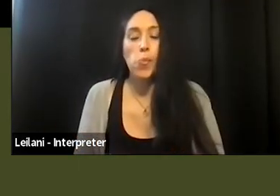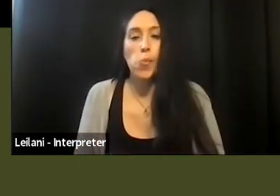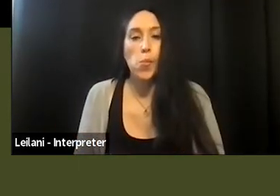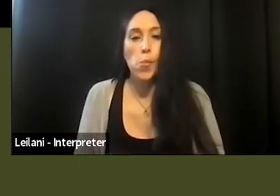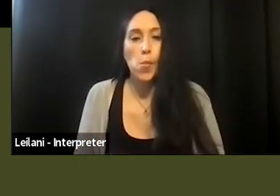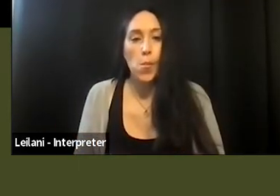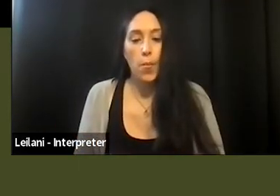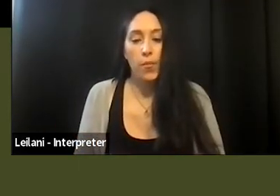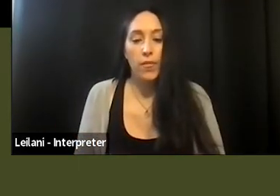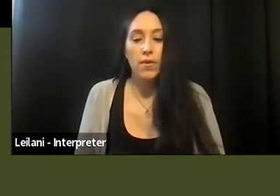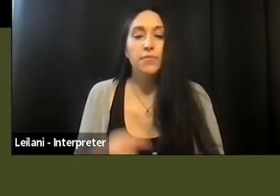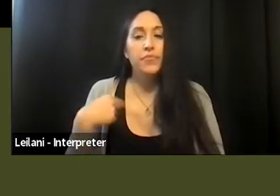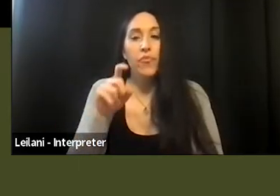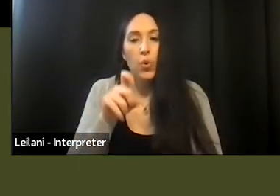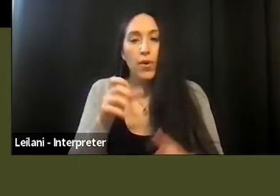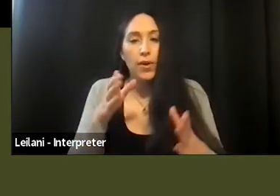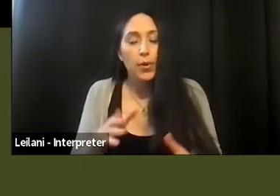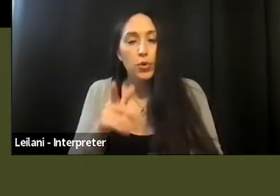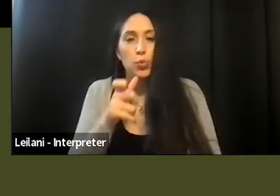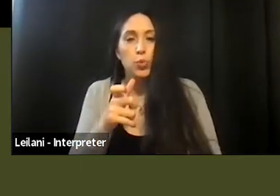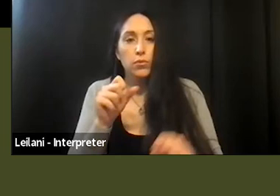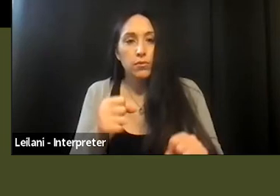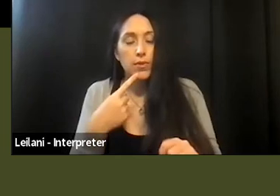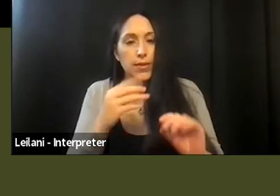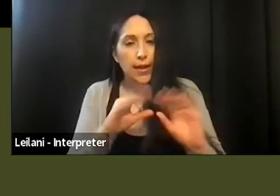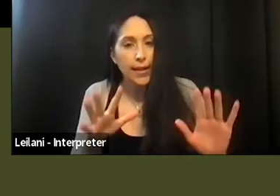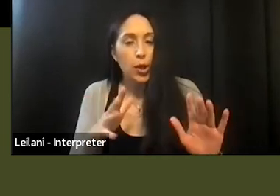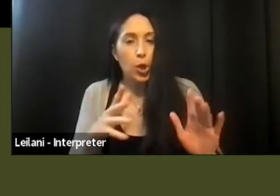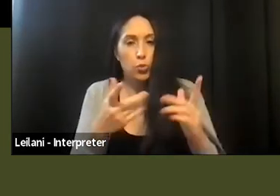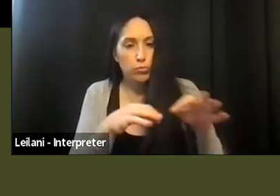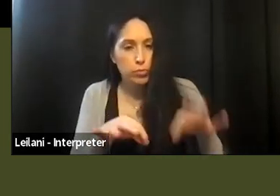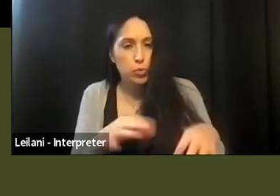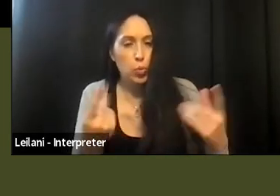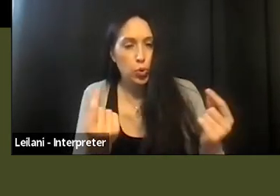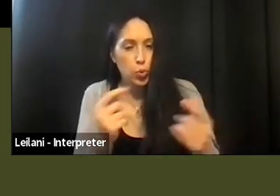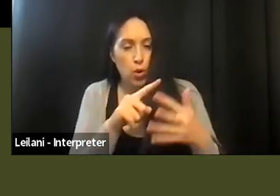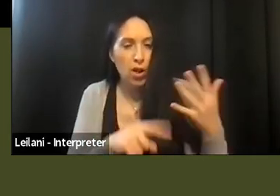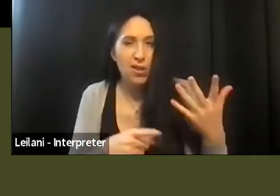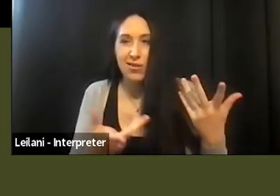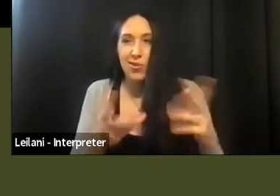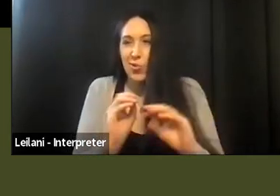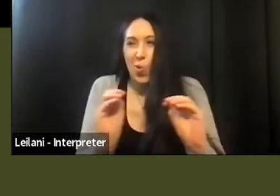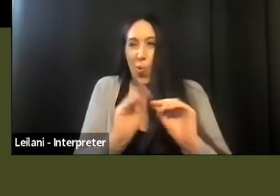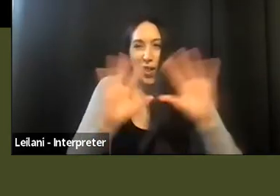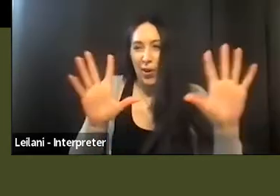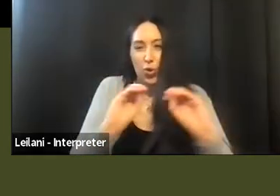Okay, I can help you with that," or, "This is what you have to do." There's no direction. [Debbie] Yeah, and that's exactly